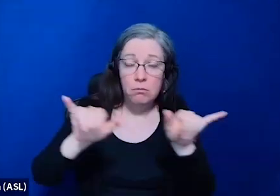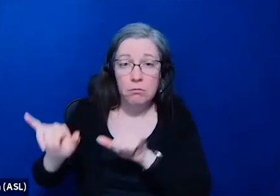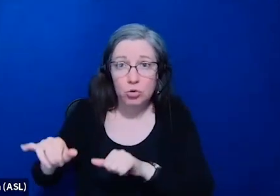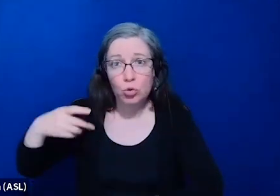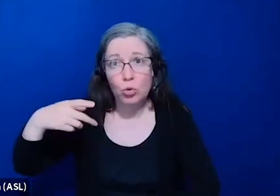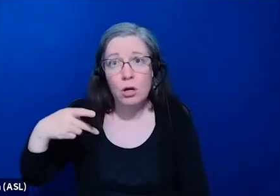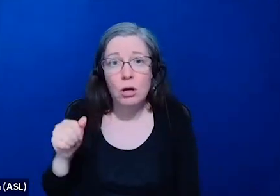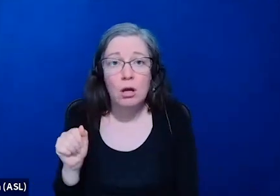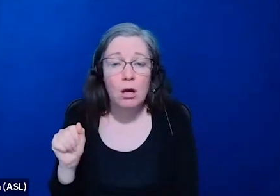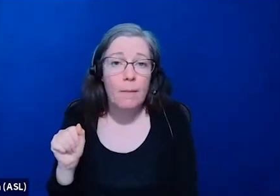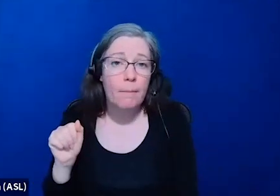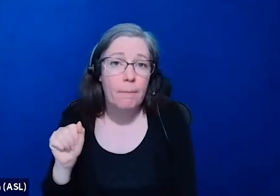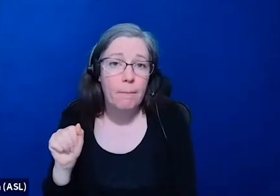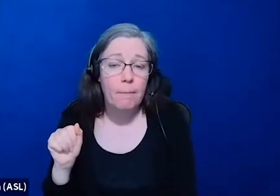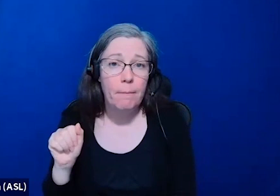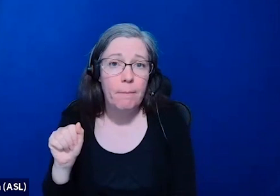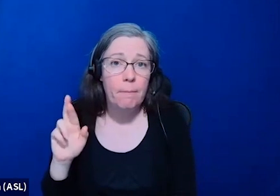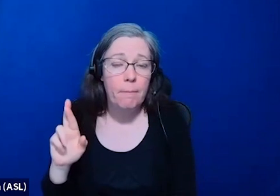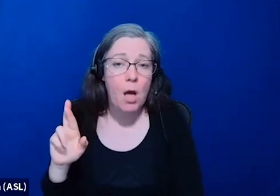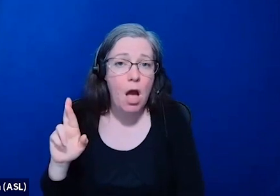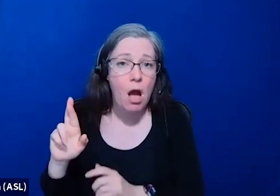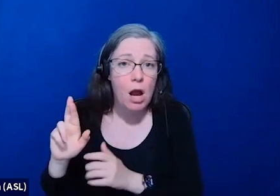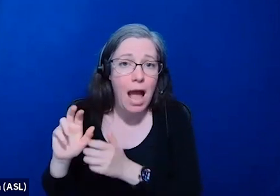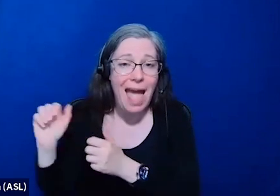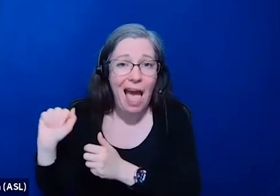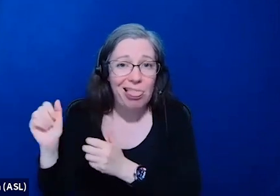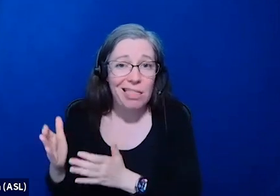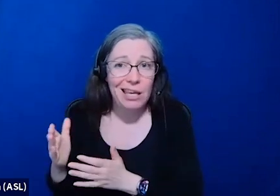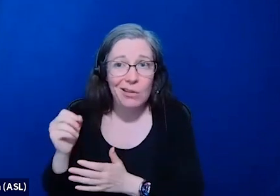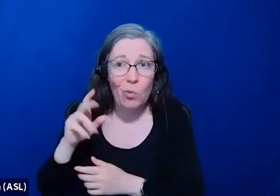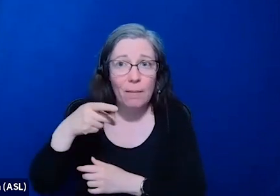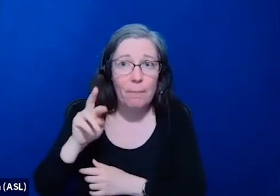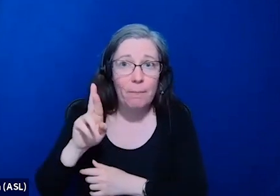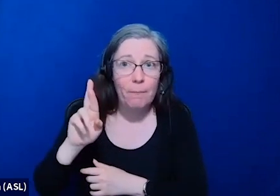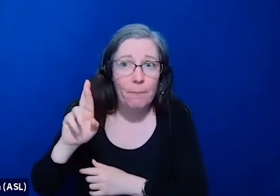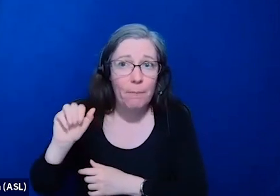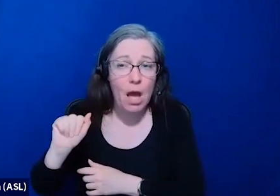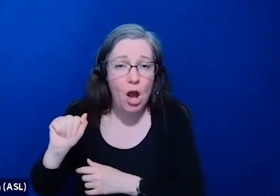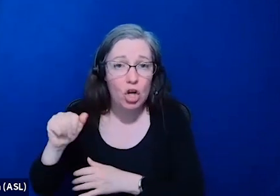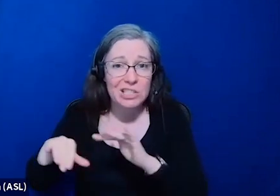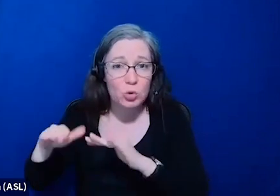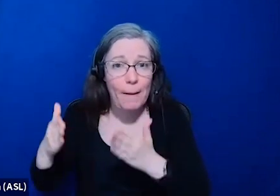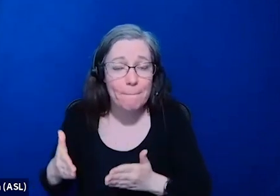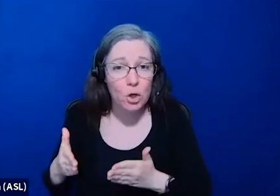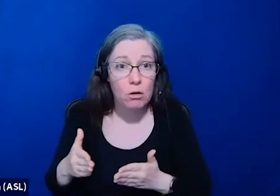I'm a paraswimmer, and when I read this list of disabilities that they wanted to look for,